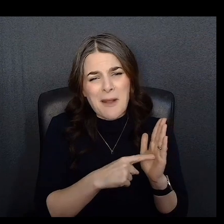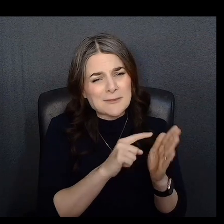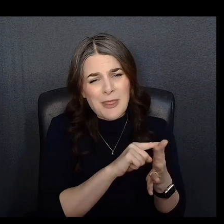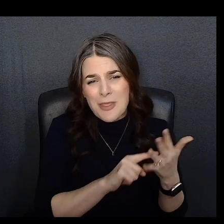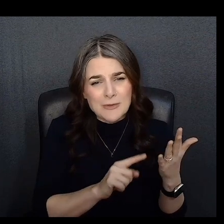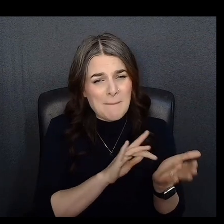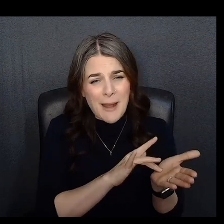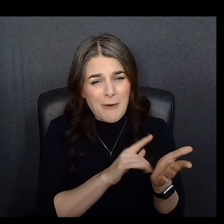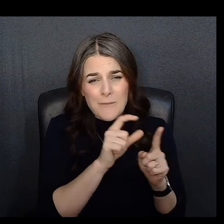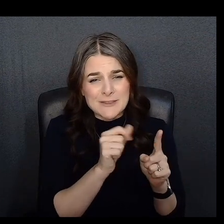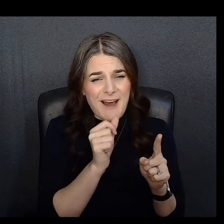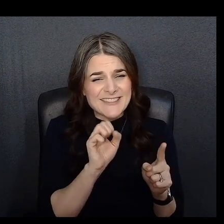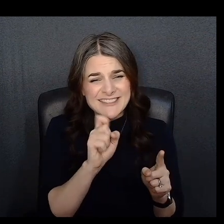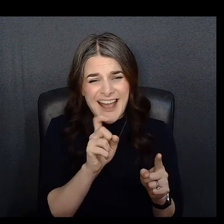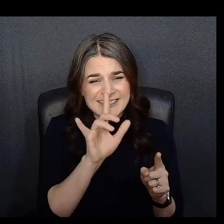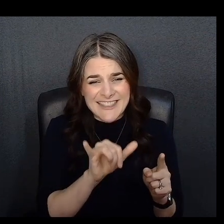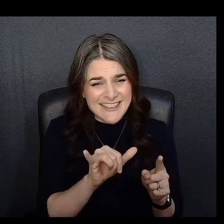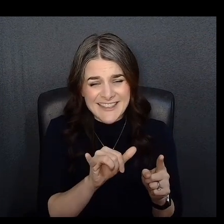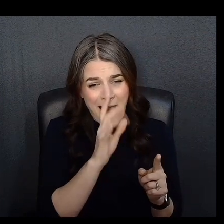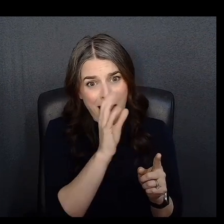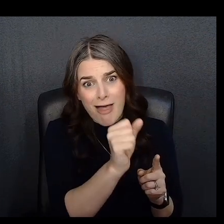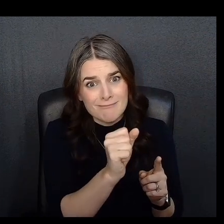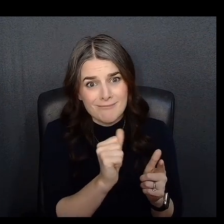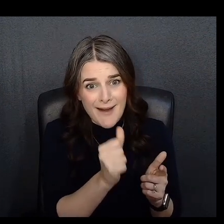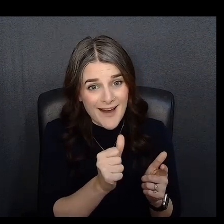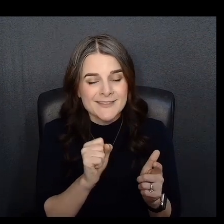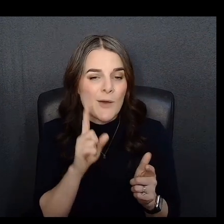about are going to look different for every person.